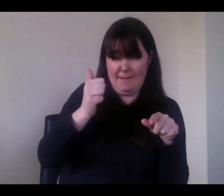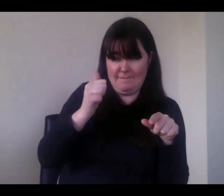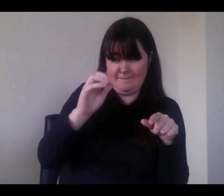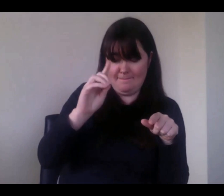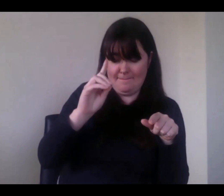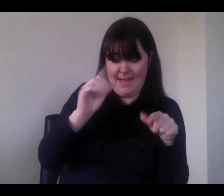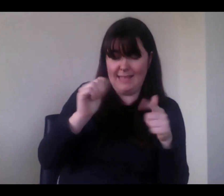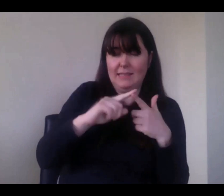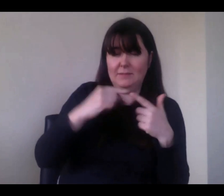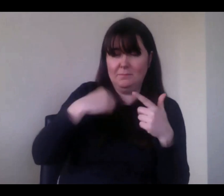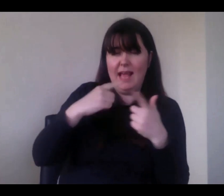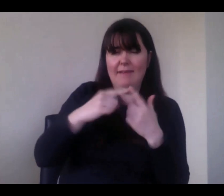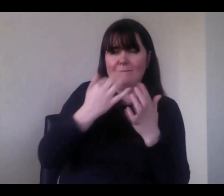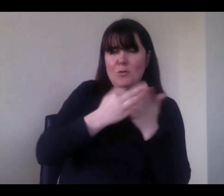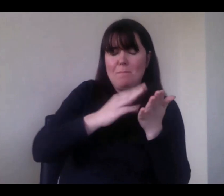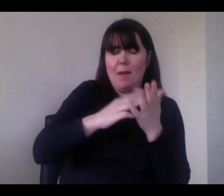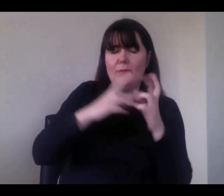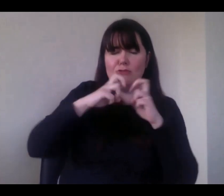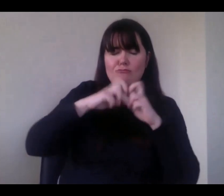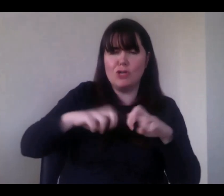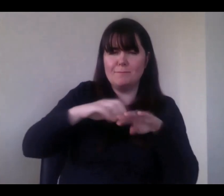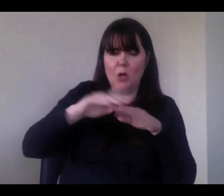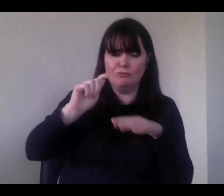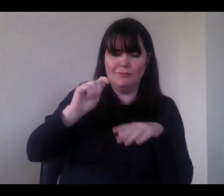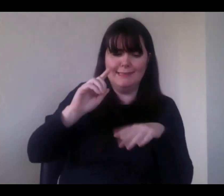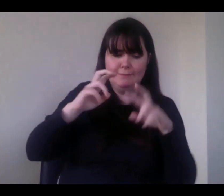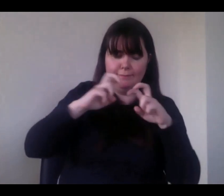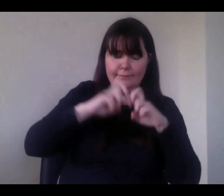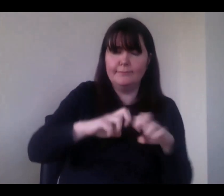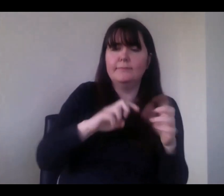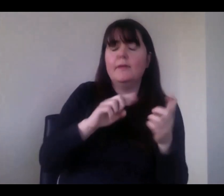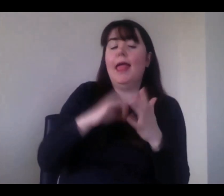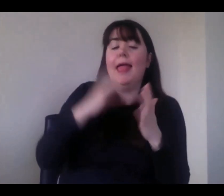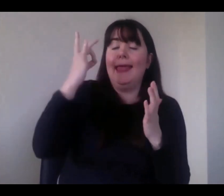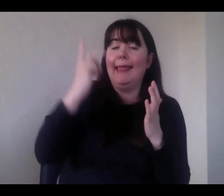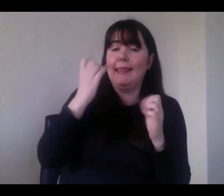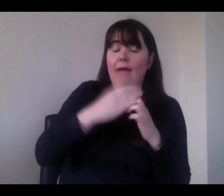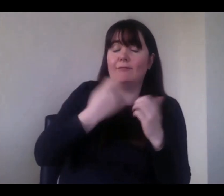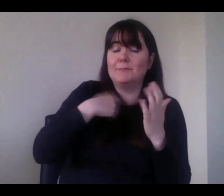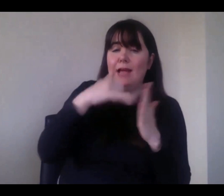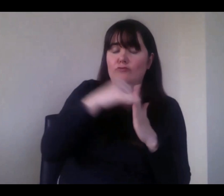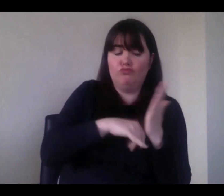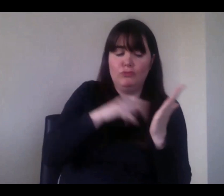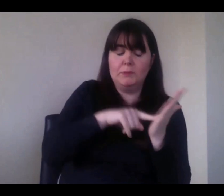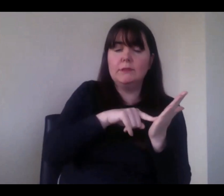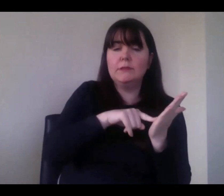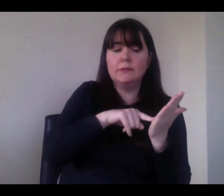so hearing people, about the richness of our culture and our language. And we started